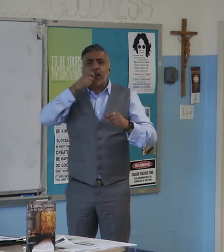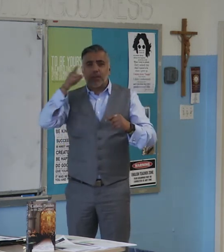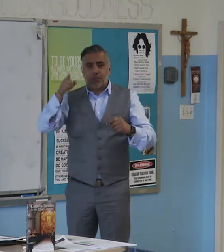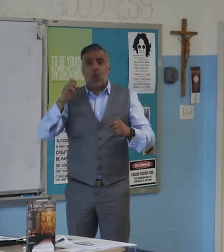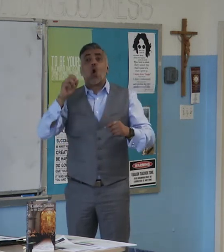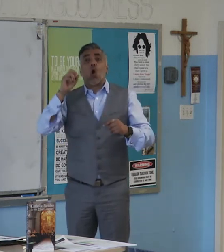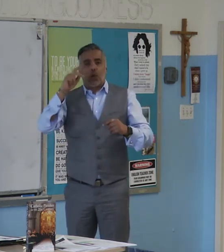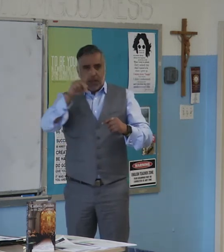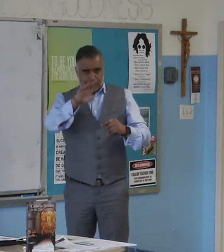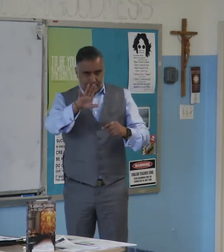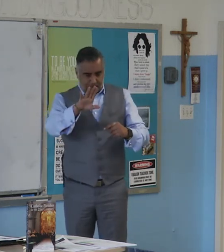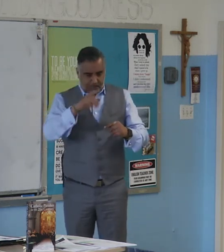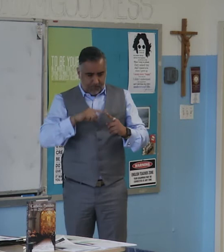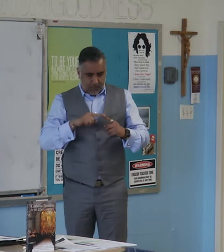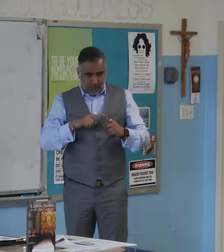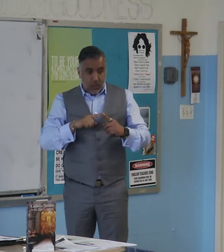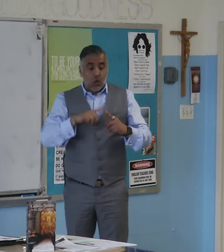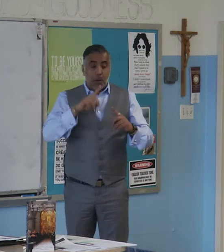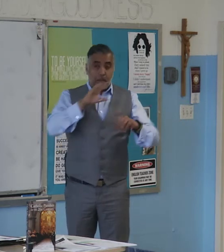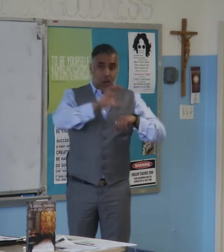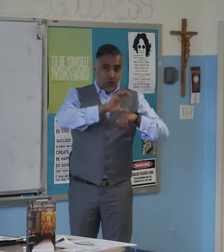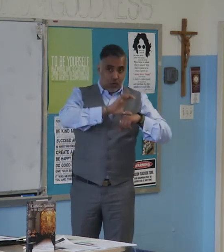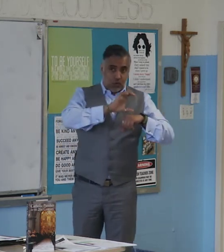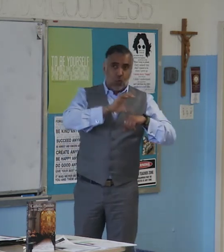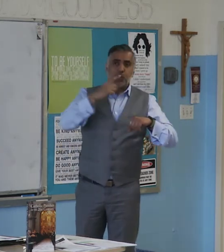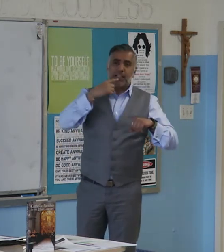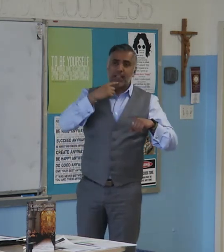So the questions is in terms of asking parishes, when they say, "these are the rich services